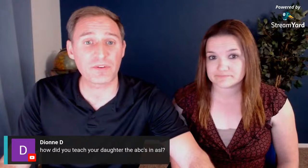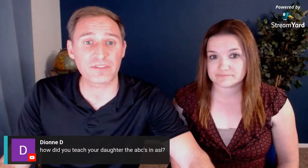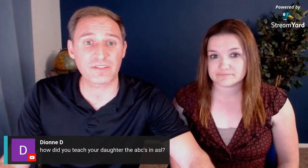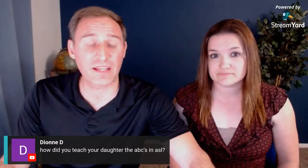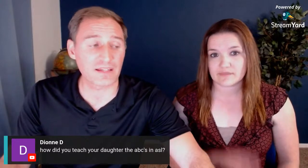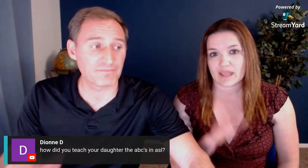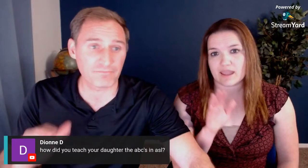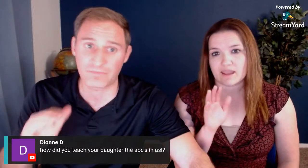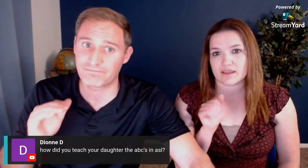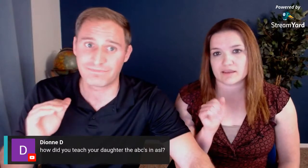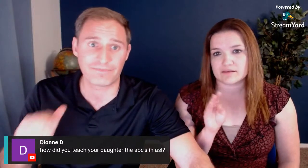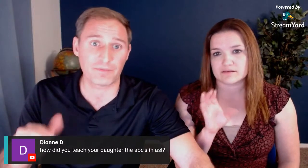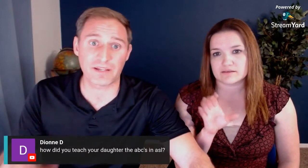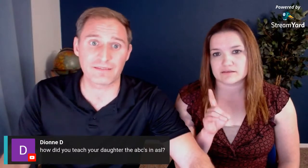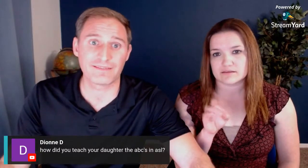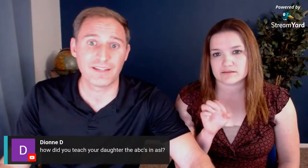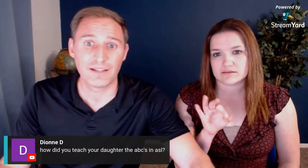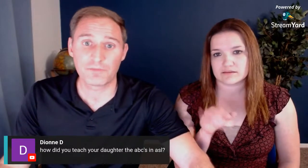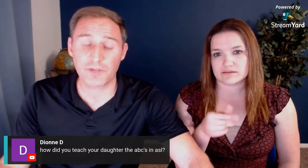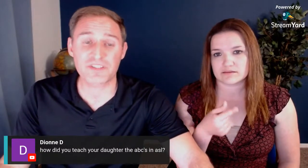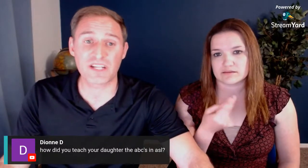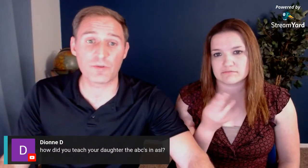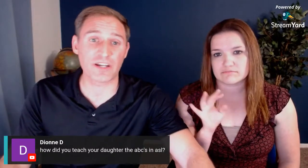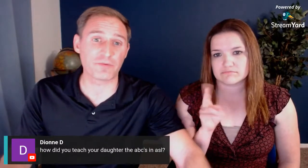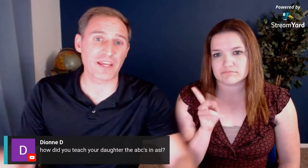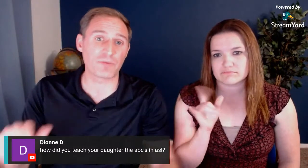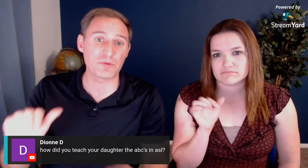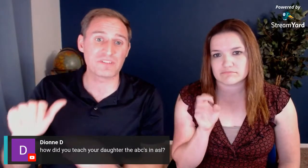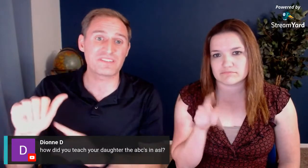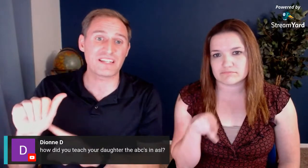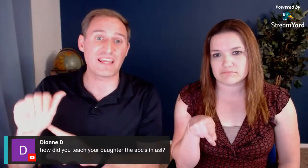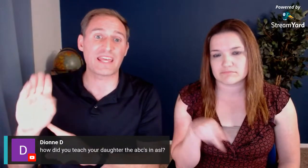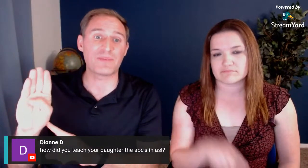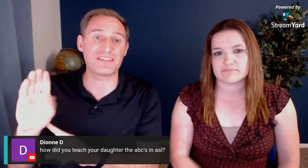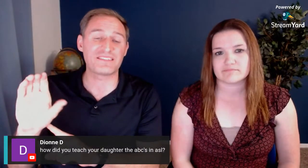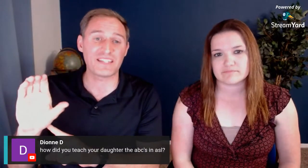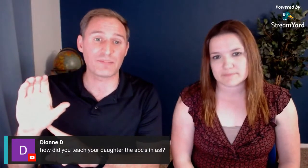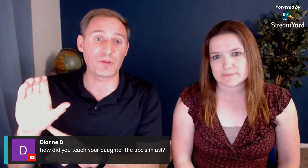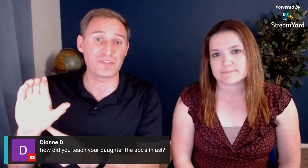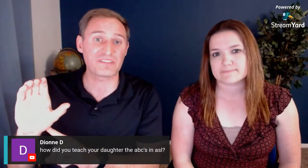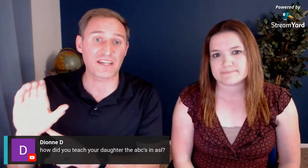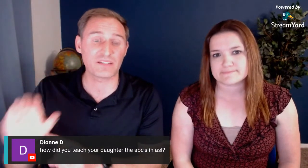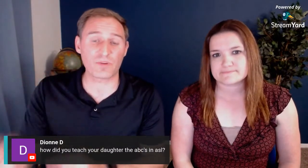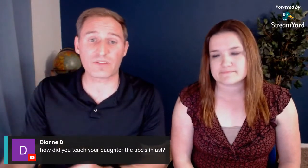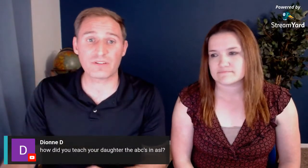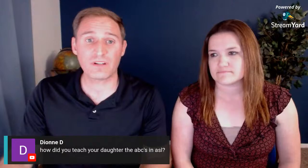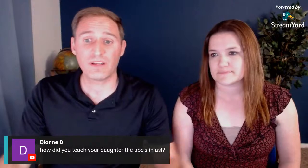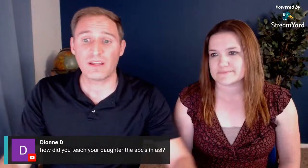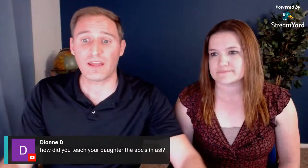with her um from like pretty much day one and we would sing abc and we would sign it with her